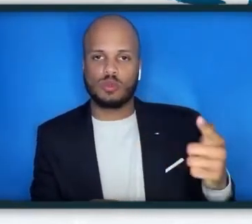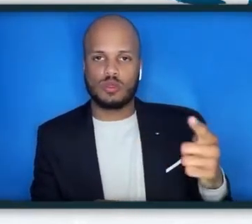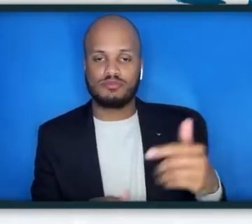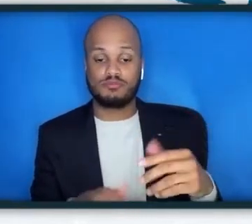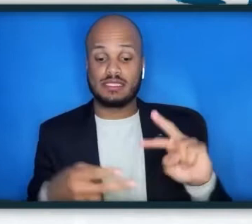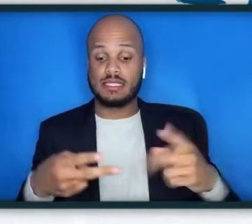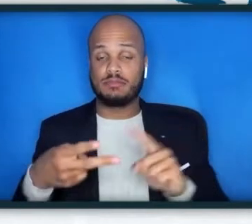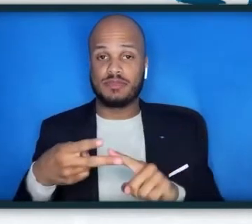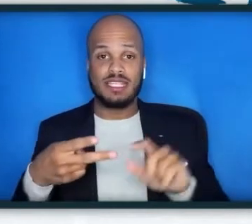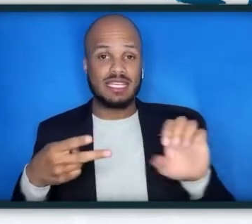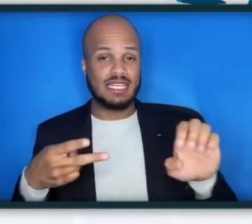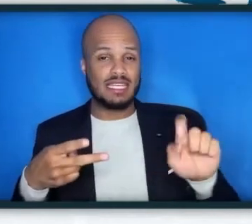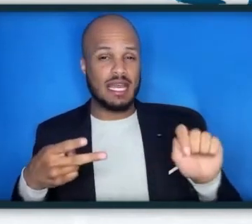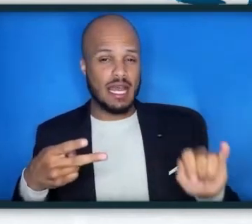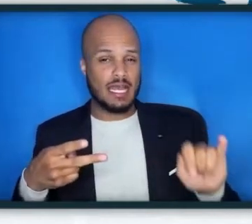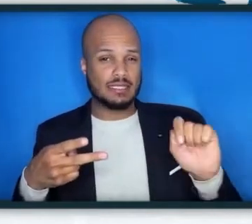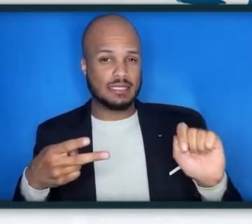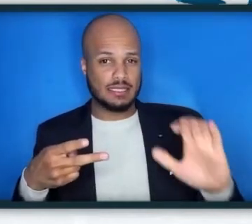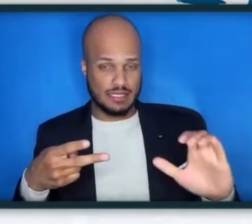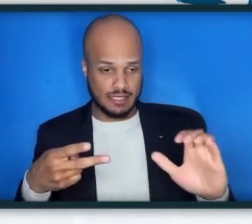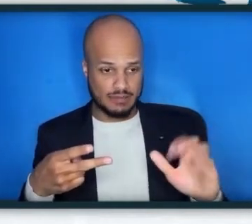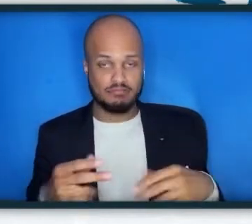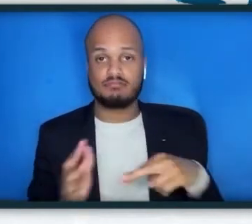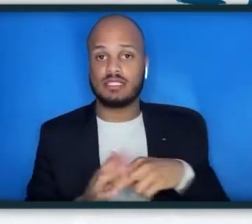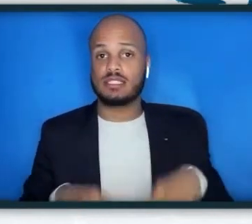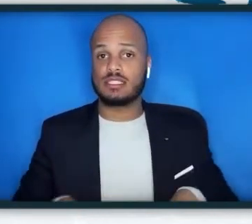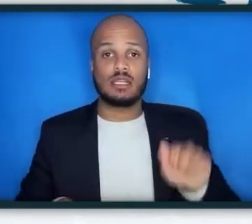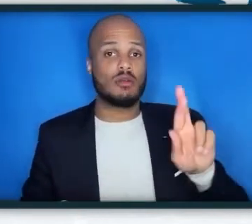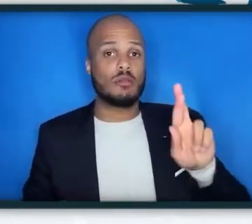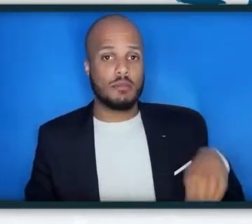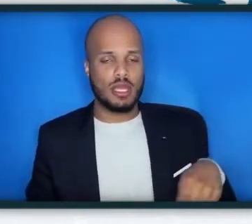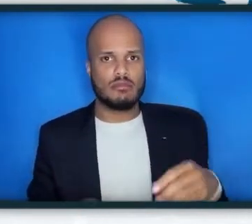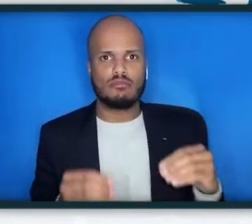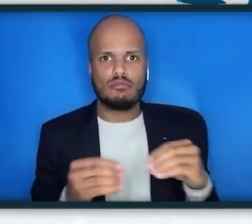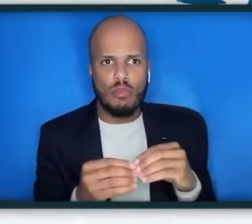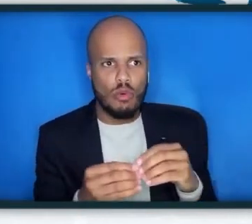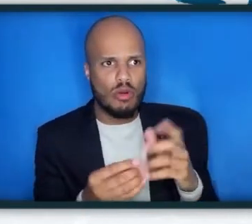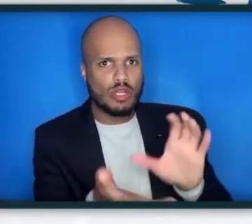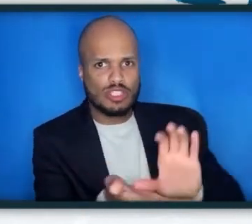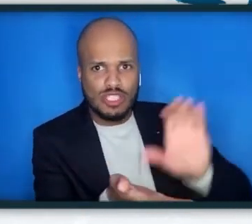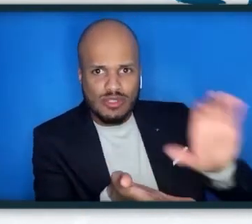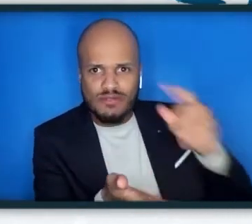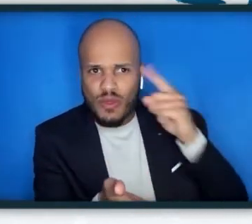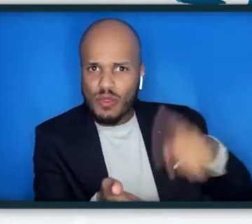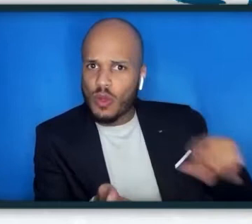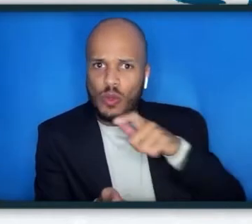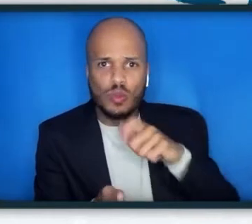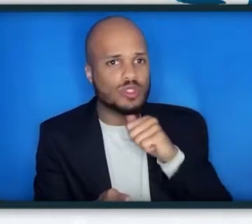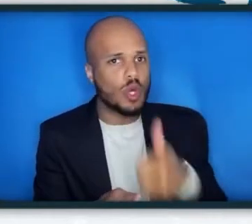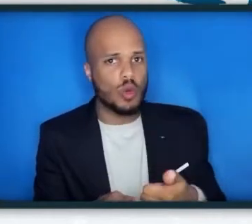The Rescue Plan makes the earned income tax credit more generous for working people who do not claim children for the credit.